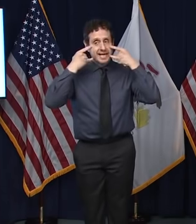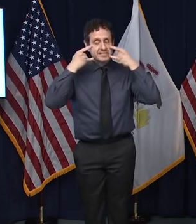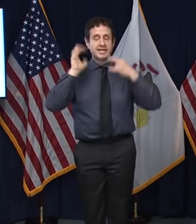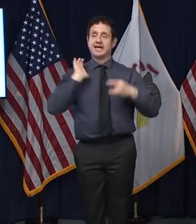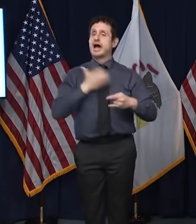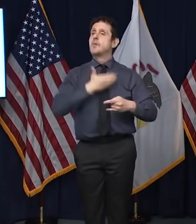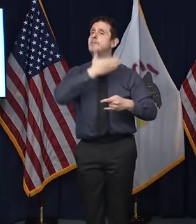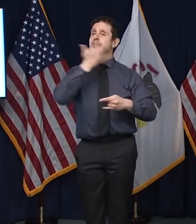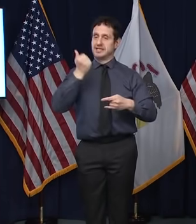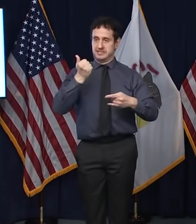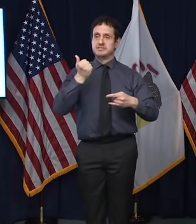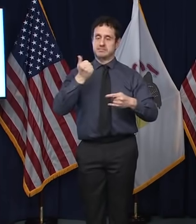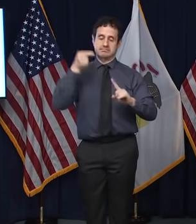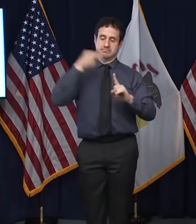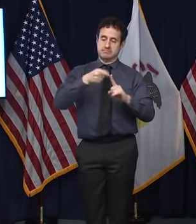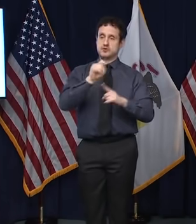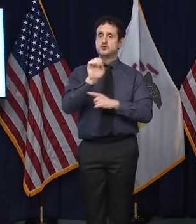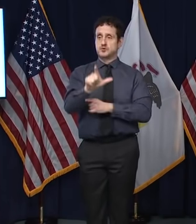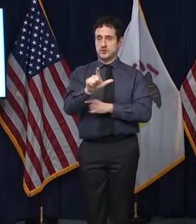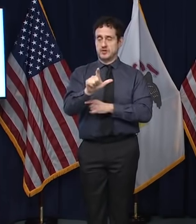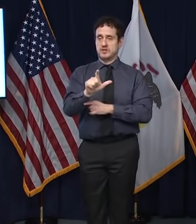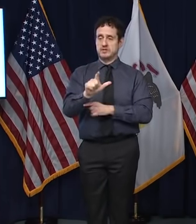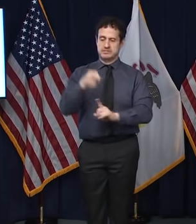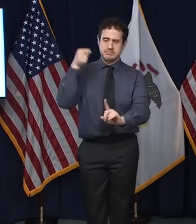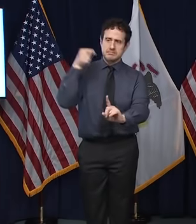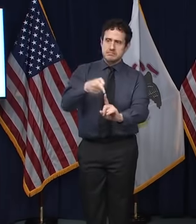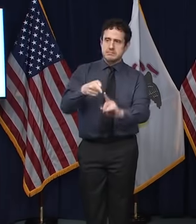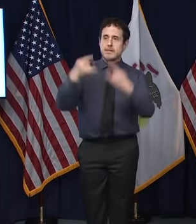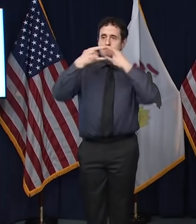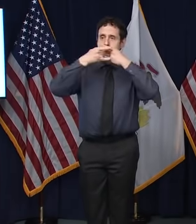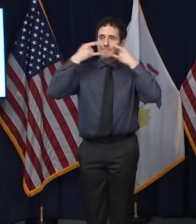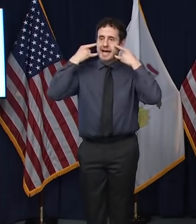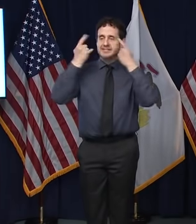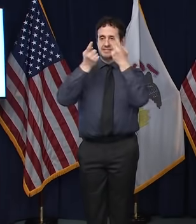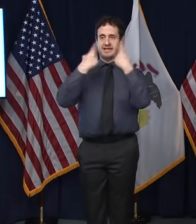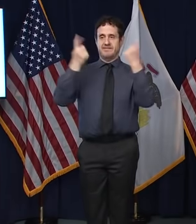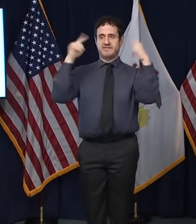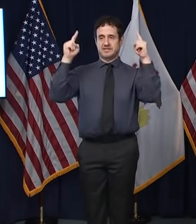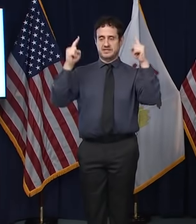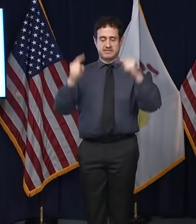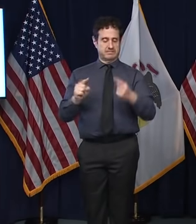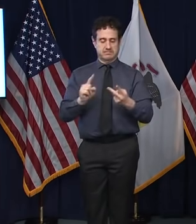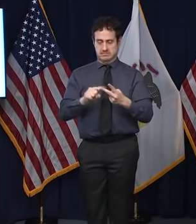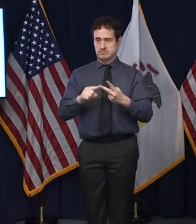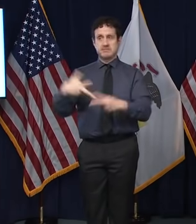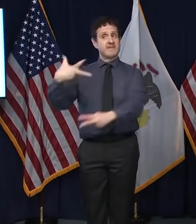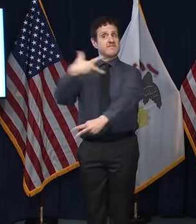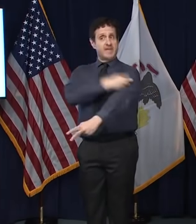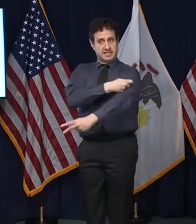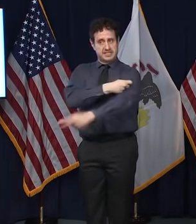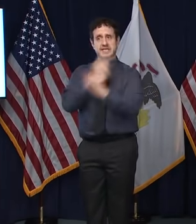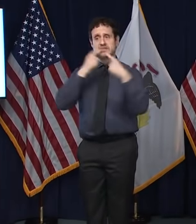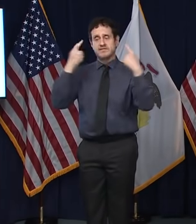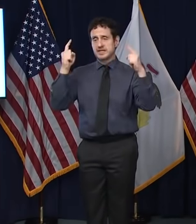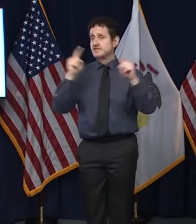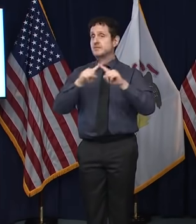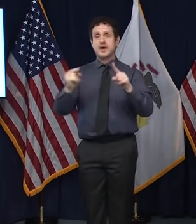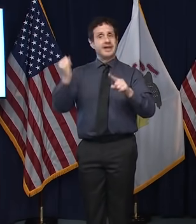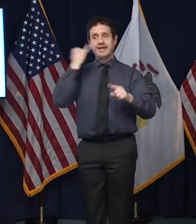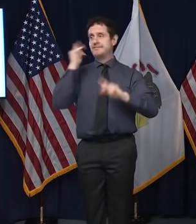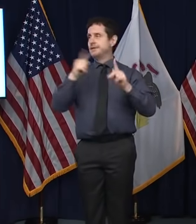great protection and our best